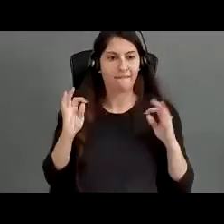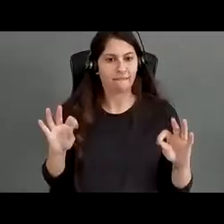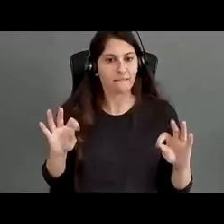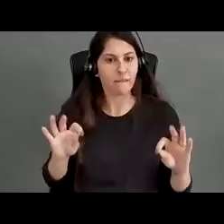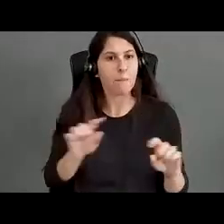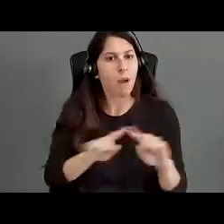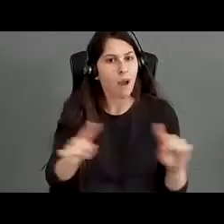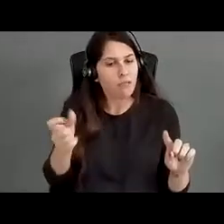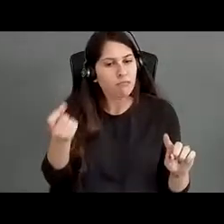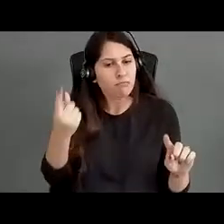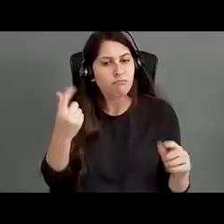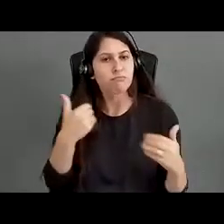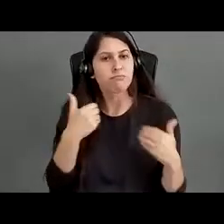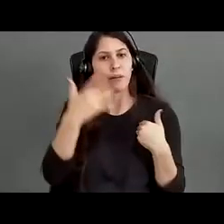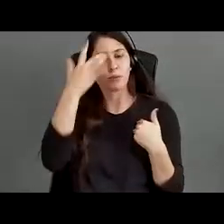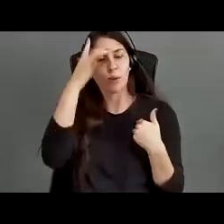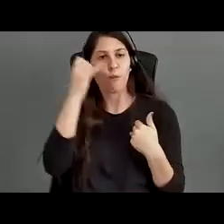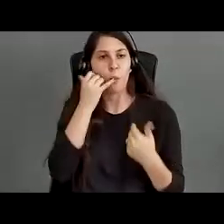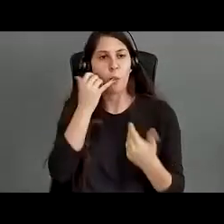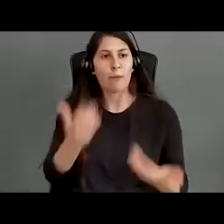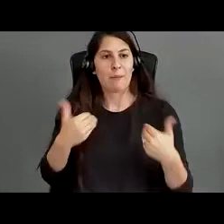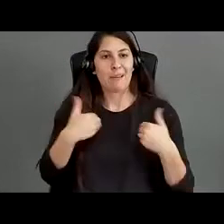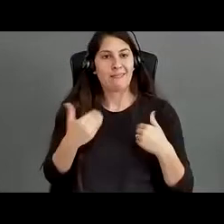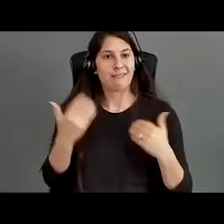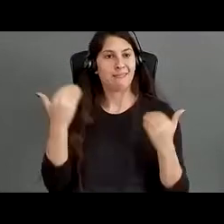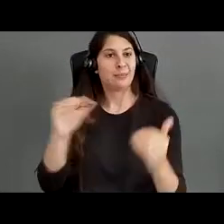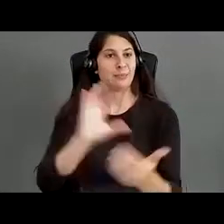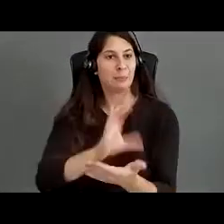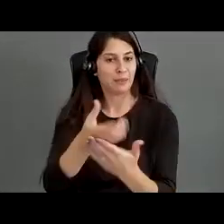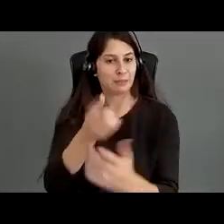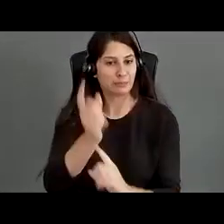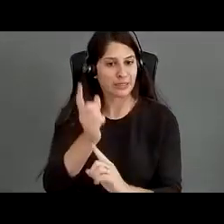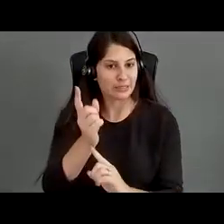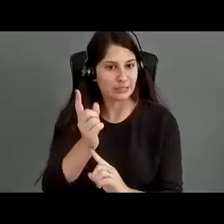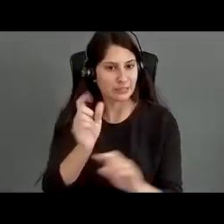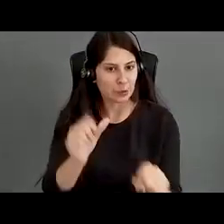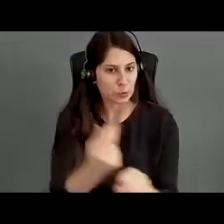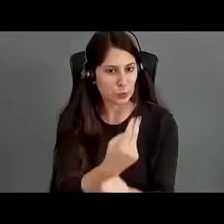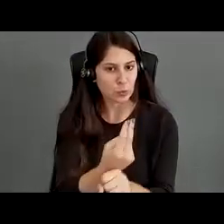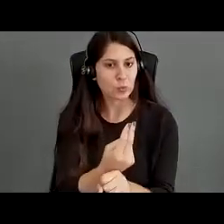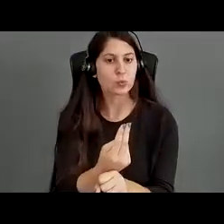they may have limited numbers of minutes. So again, the things that we just don't think about